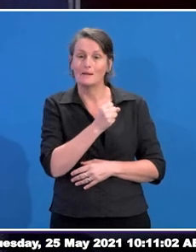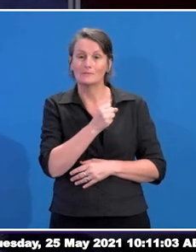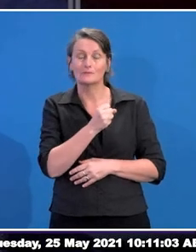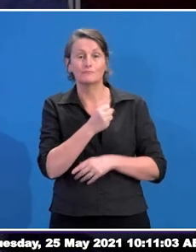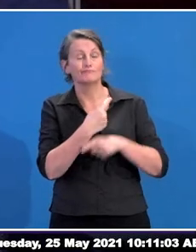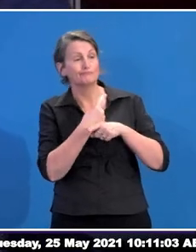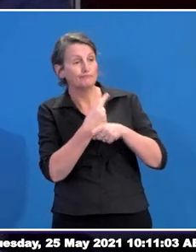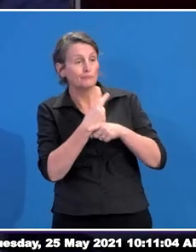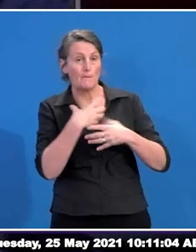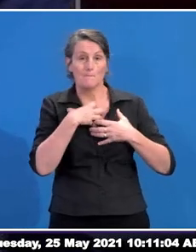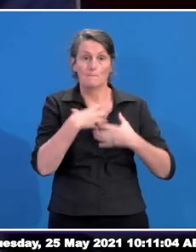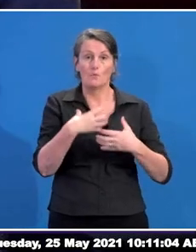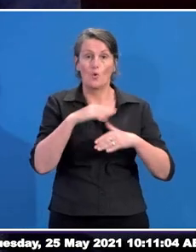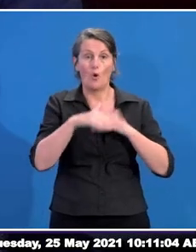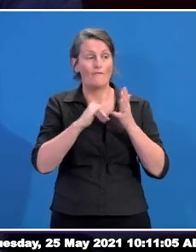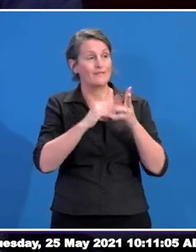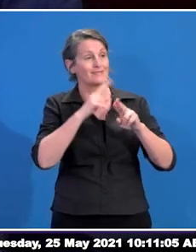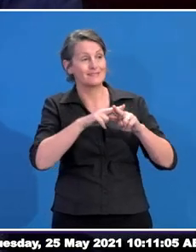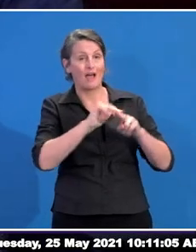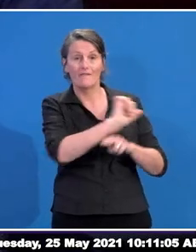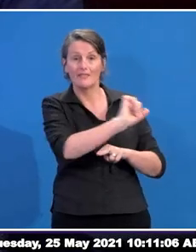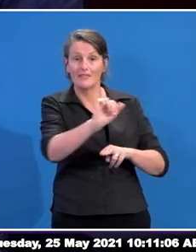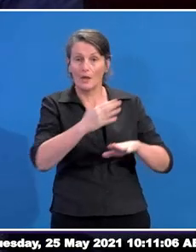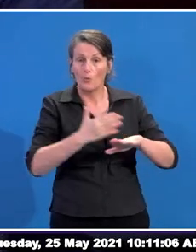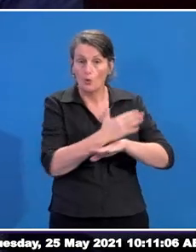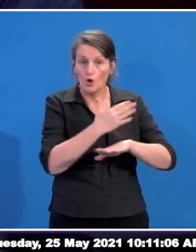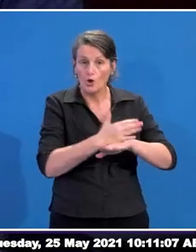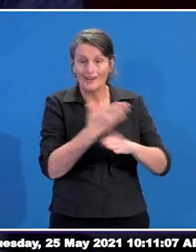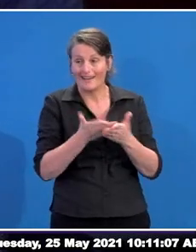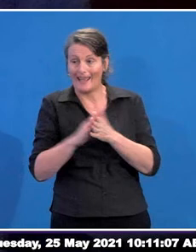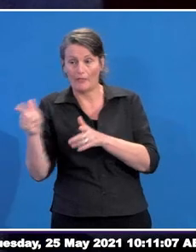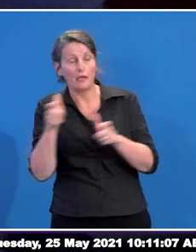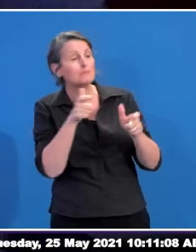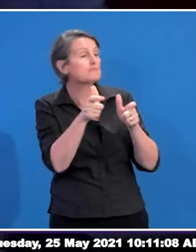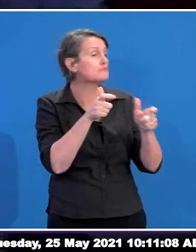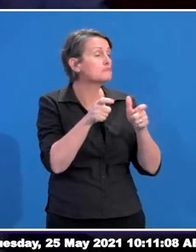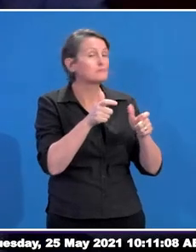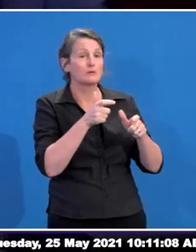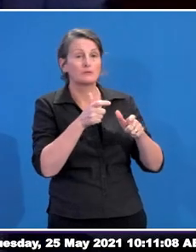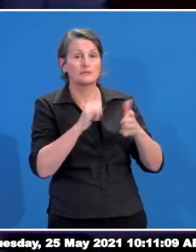regarding staff performance and management. Alright. So let's go to that email.